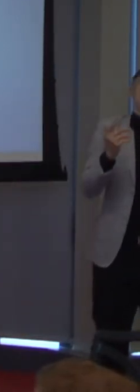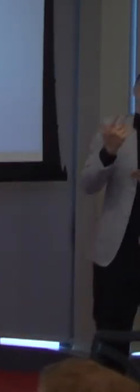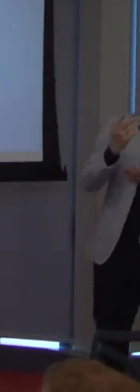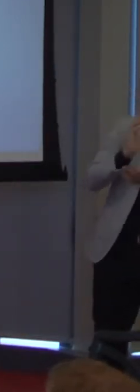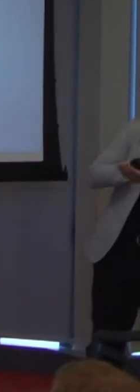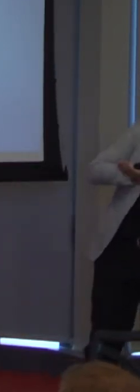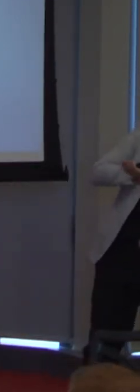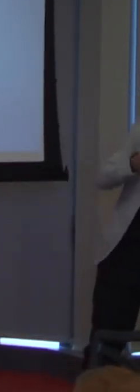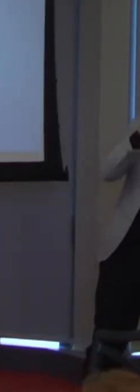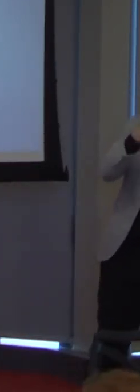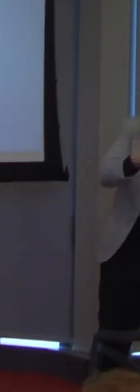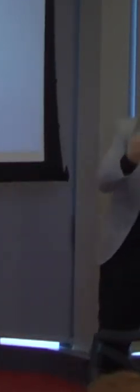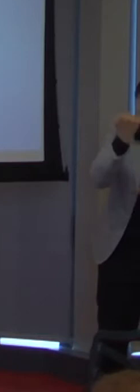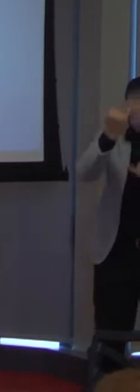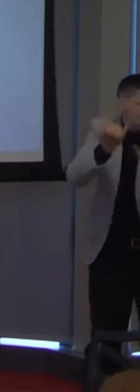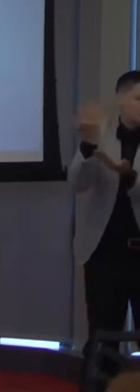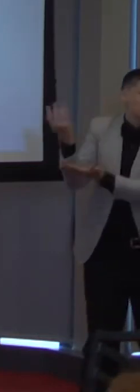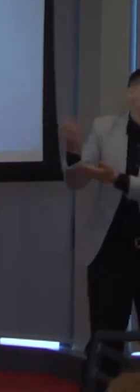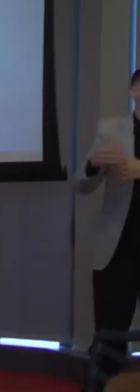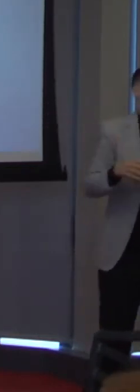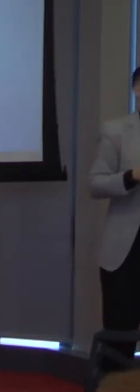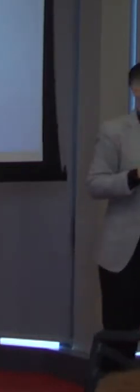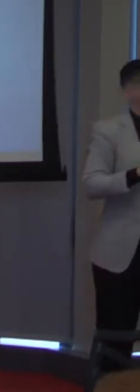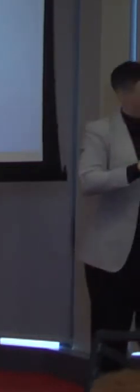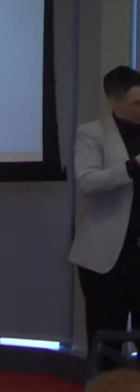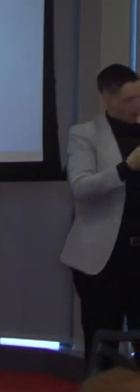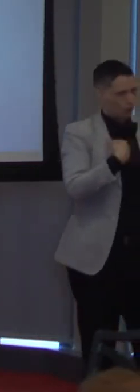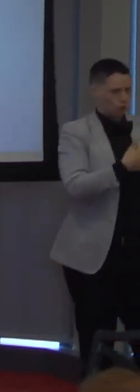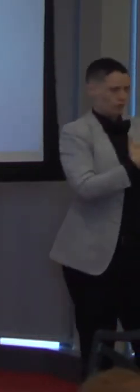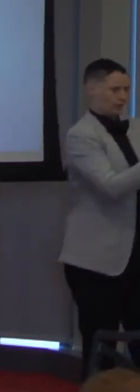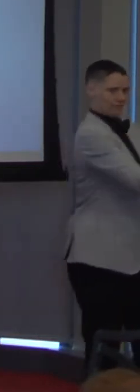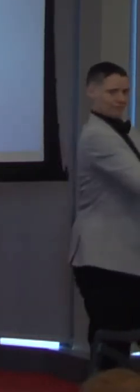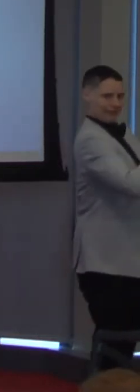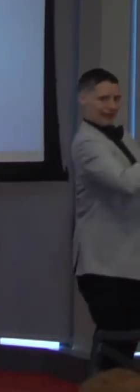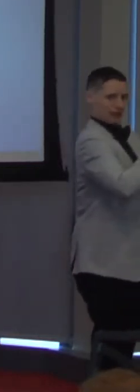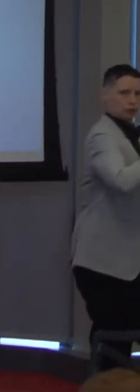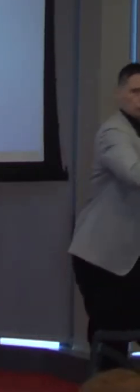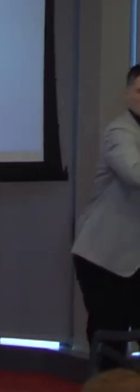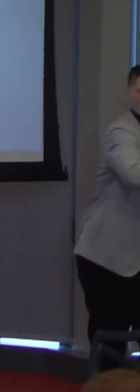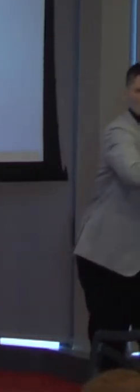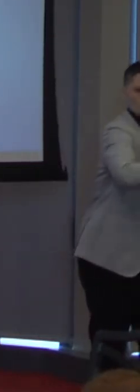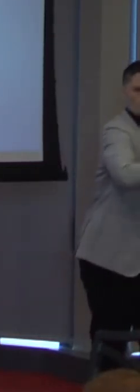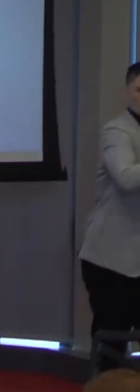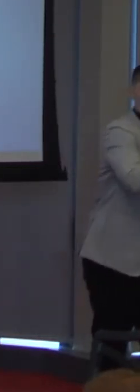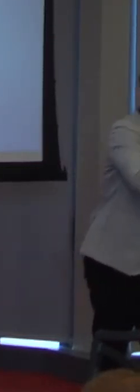Sometimes, it was a challenge for us and, hearing how, attending these conferences will, kind of,